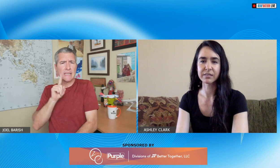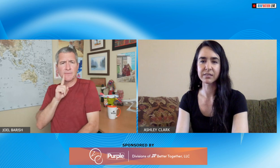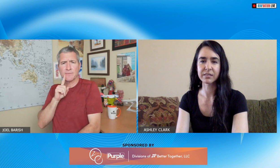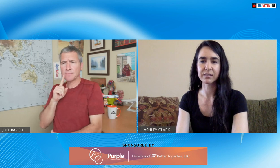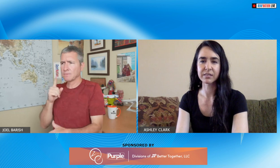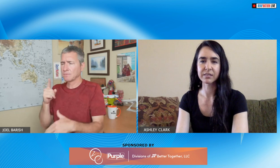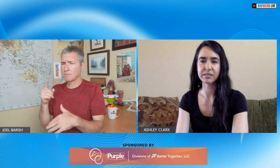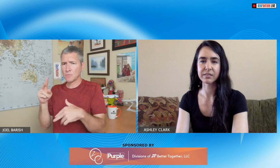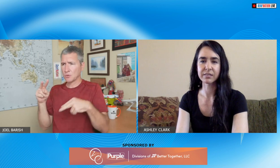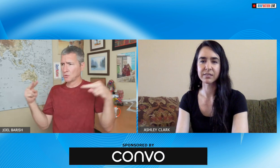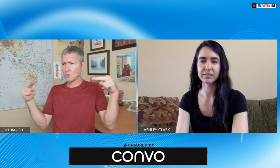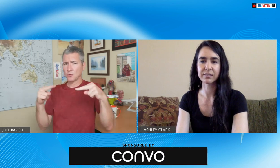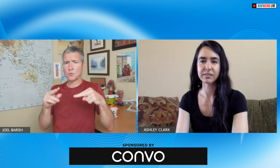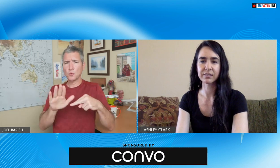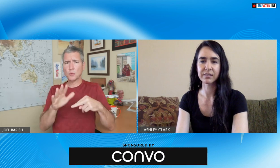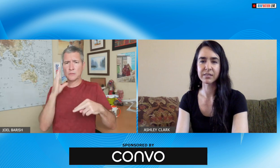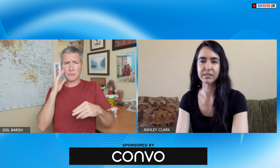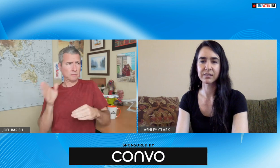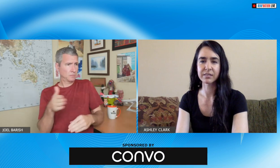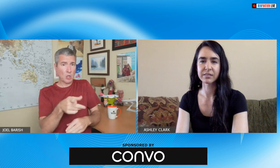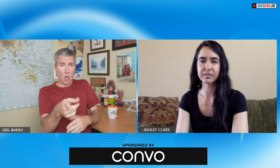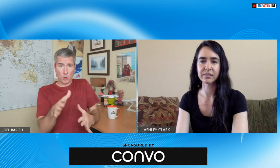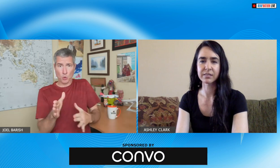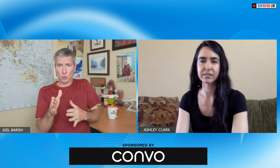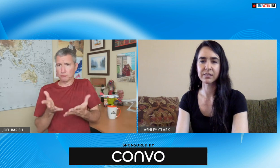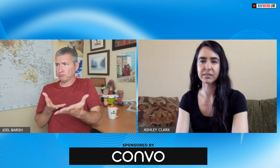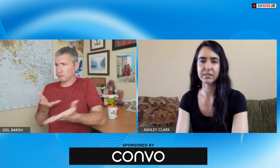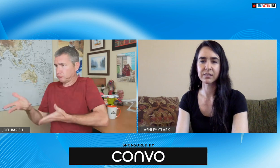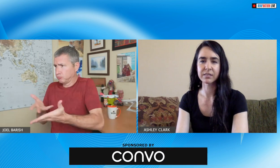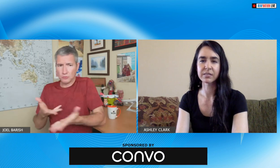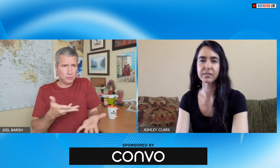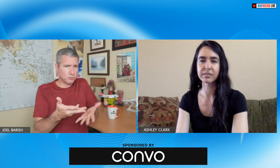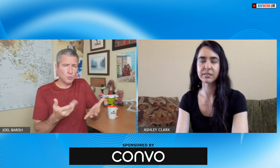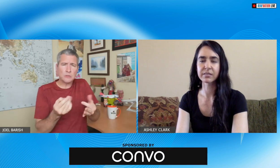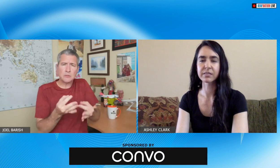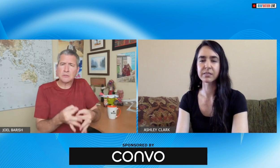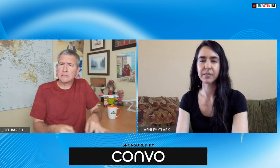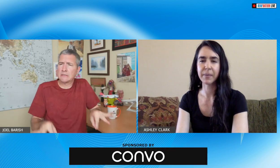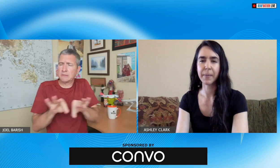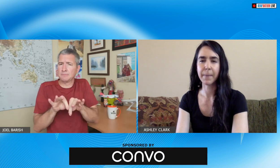hearing and deaf as they've you know got you as you've gone through your